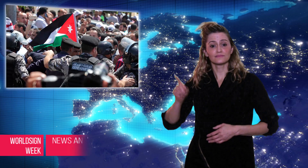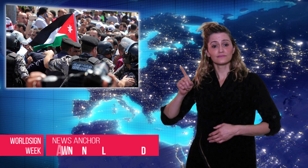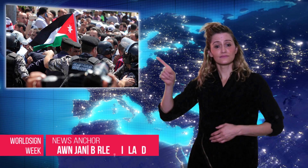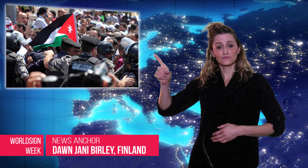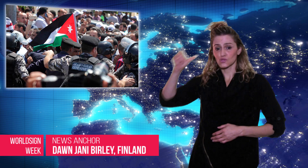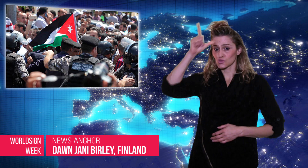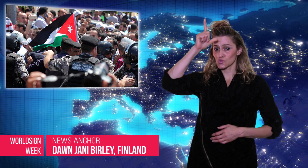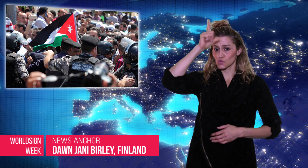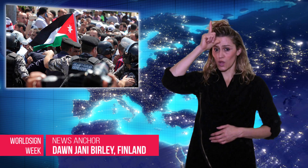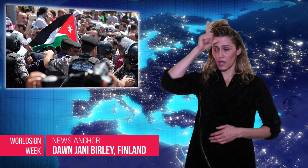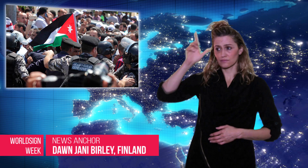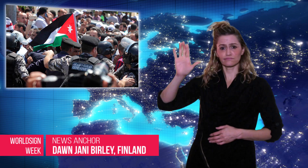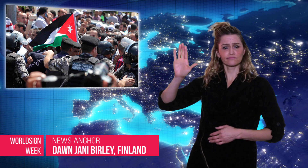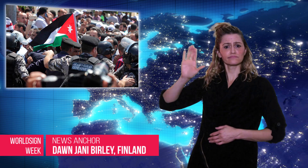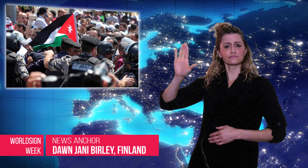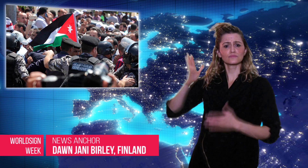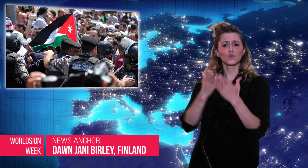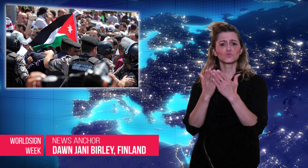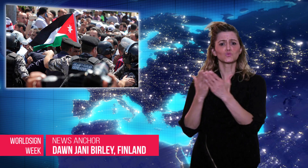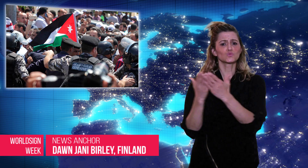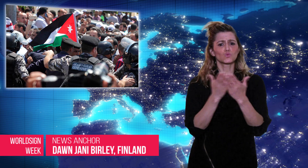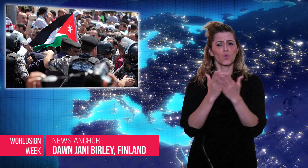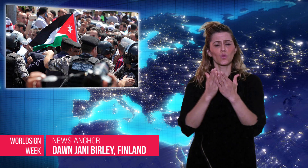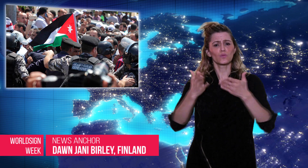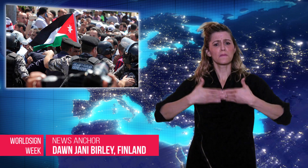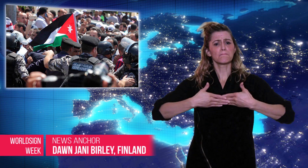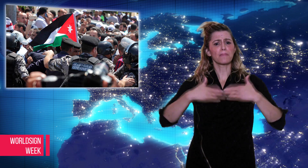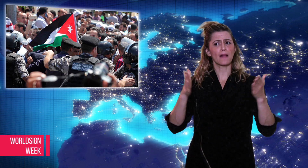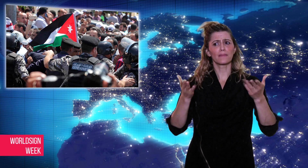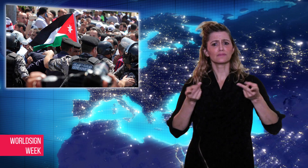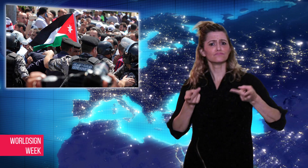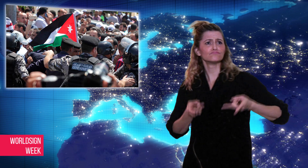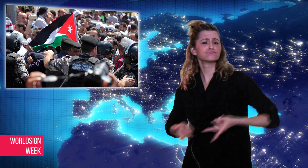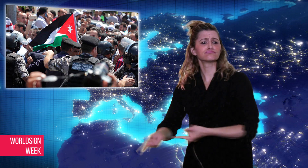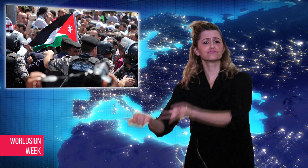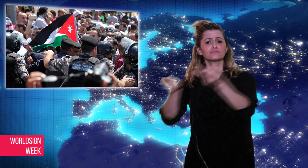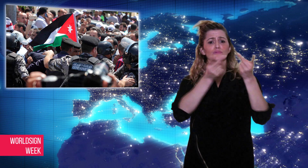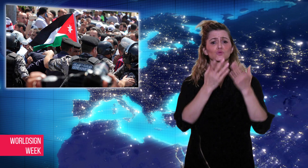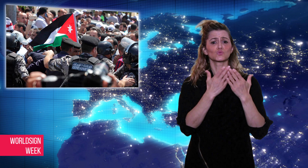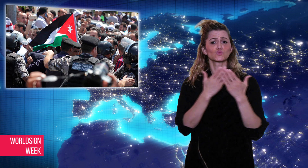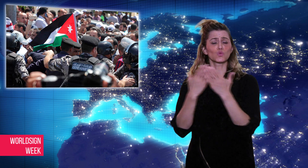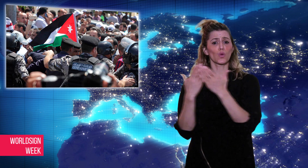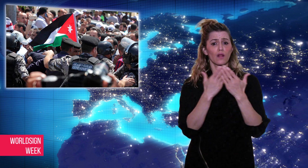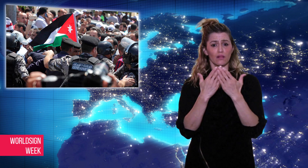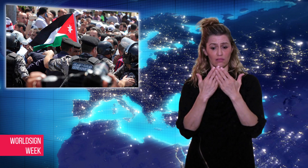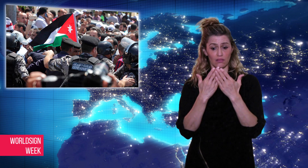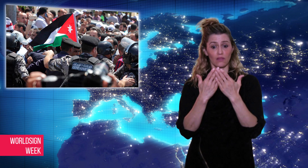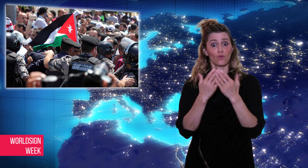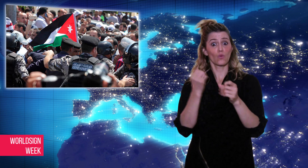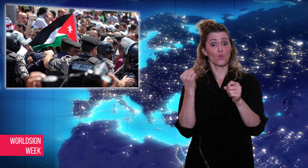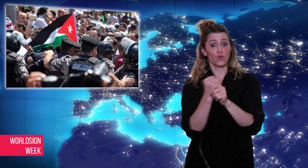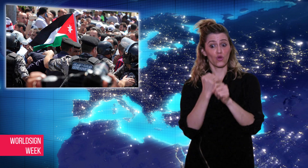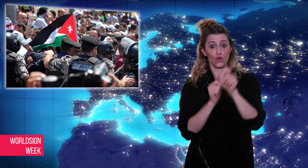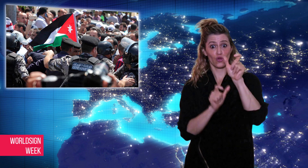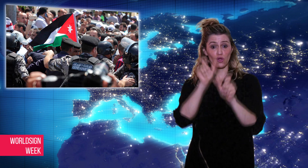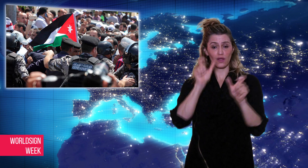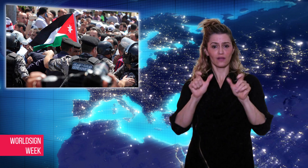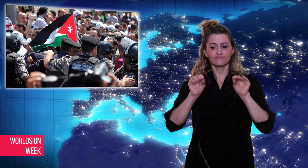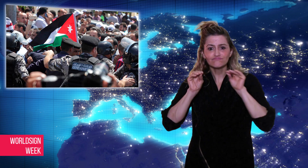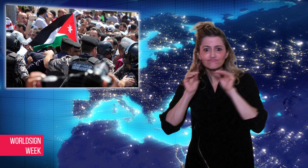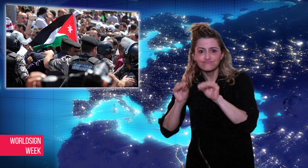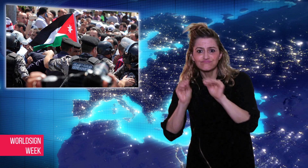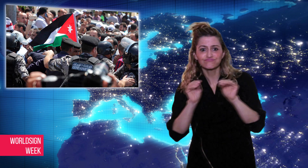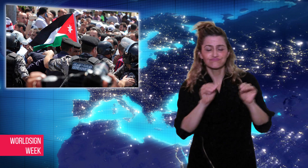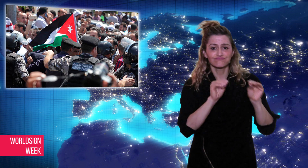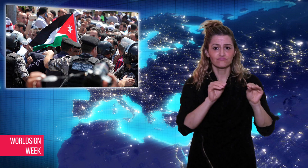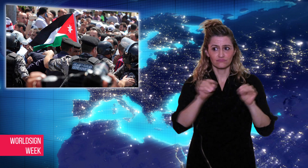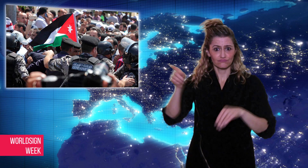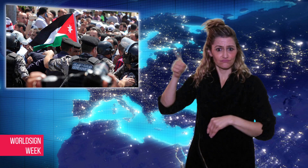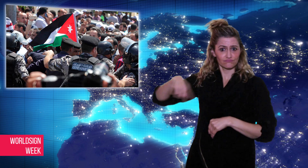[Dawn]: For the second week in a row, more than